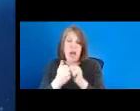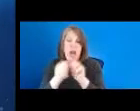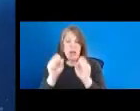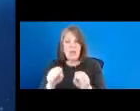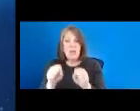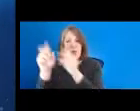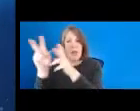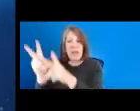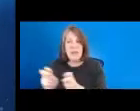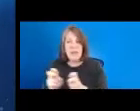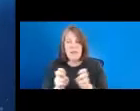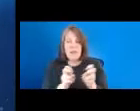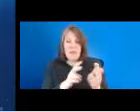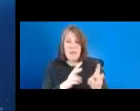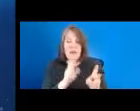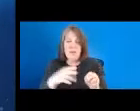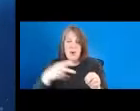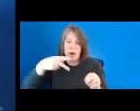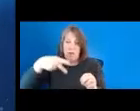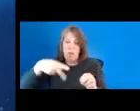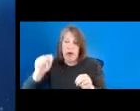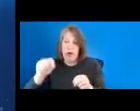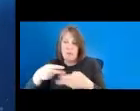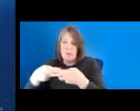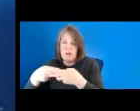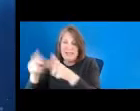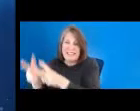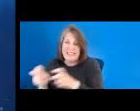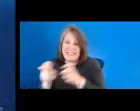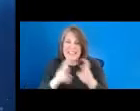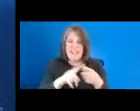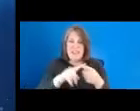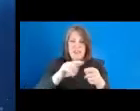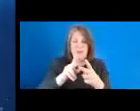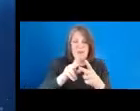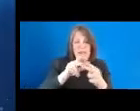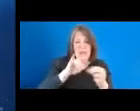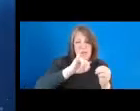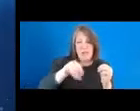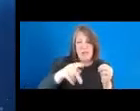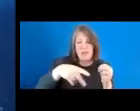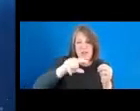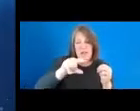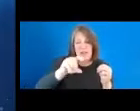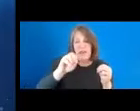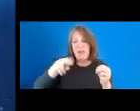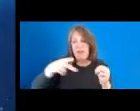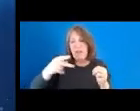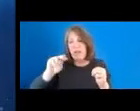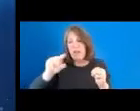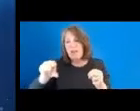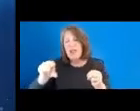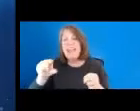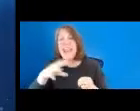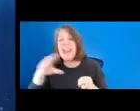your PowerPoint slides to either JPEG or PNG images and load them into the platform.